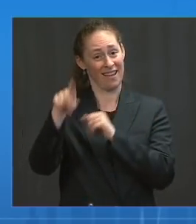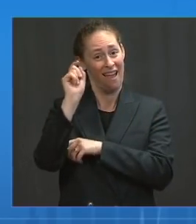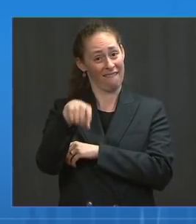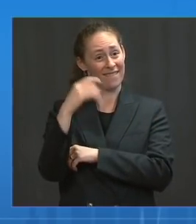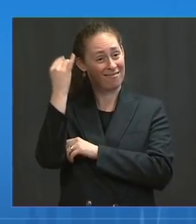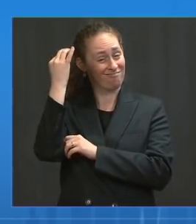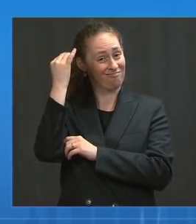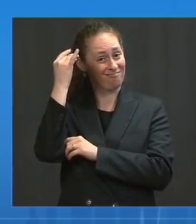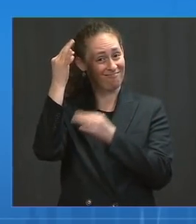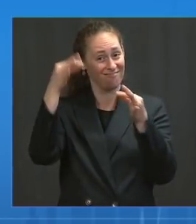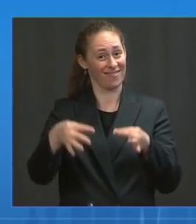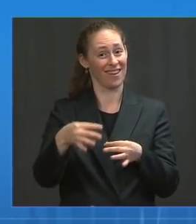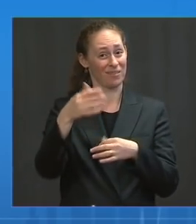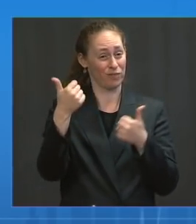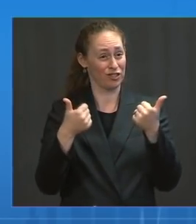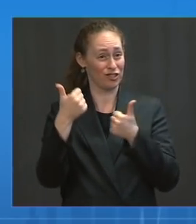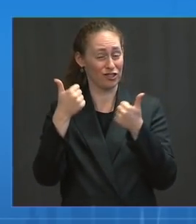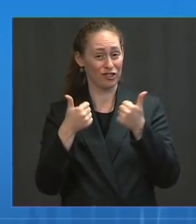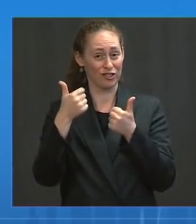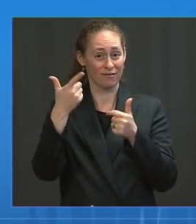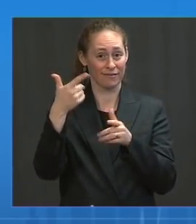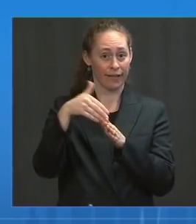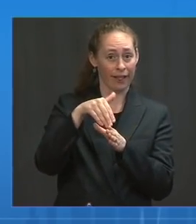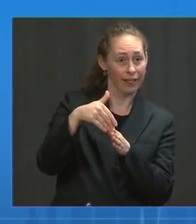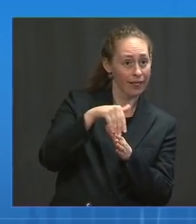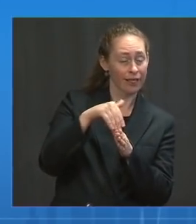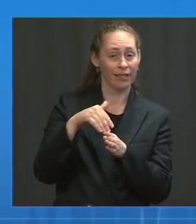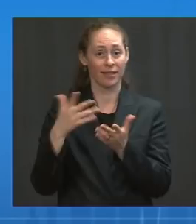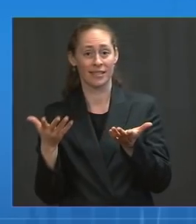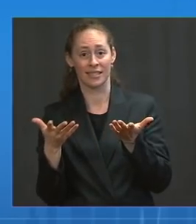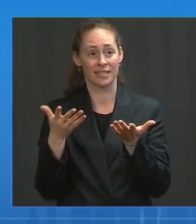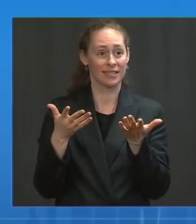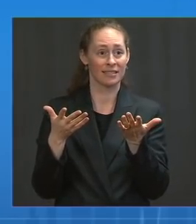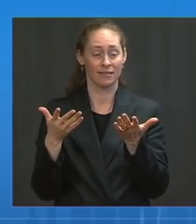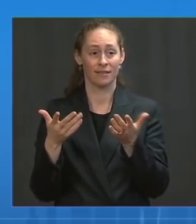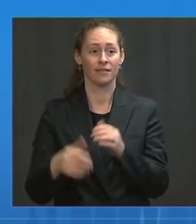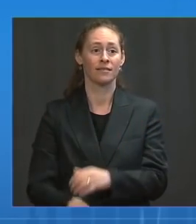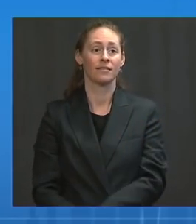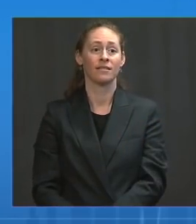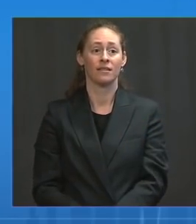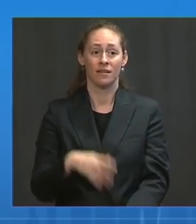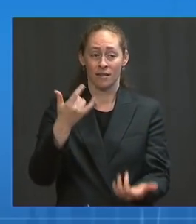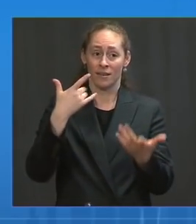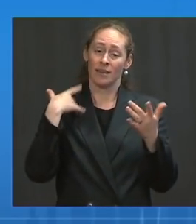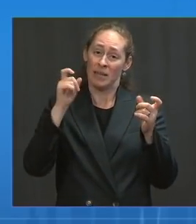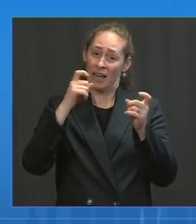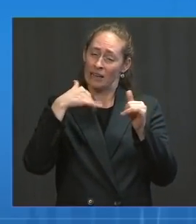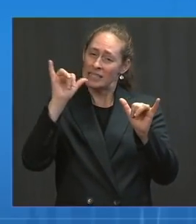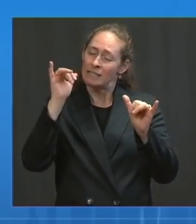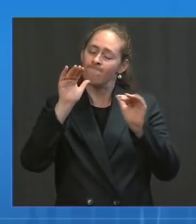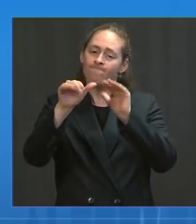As such, each person in this phase will take longer to reach, but that makes them no less important.